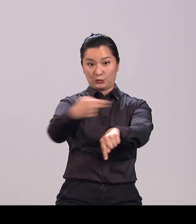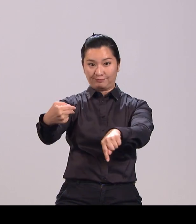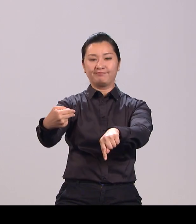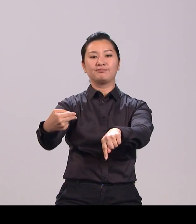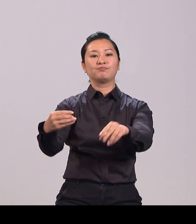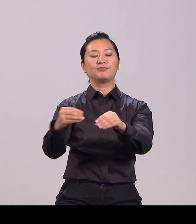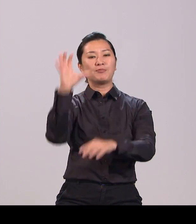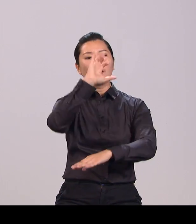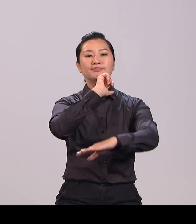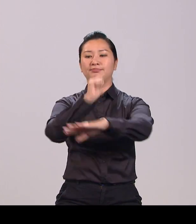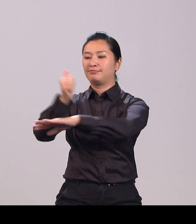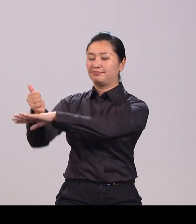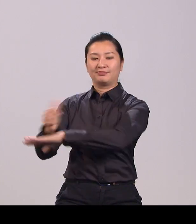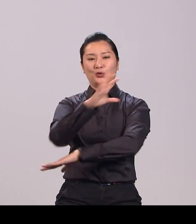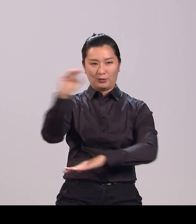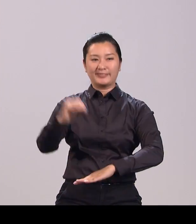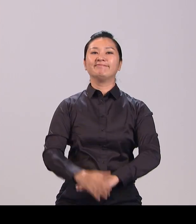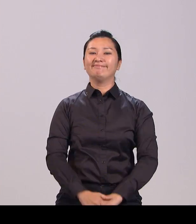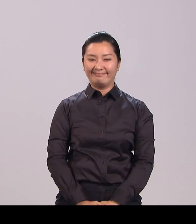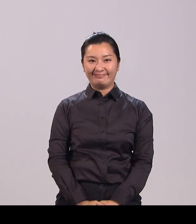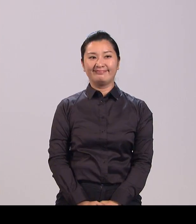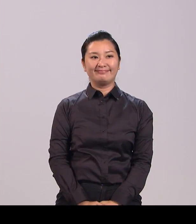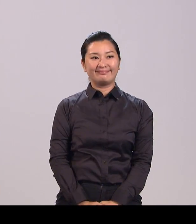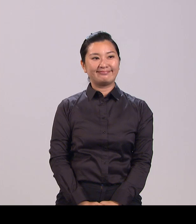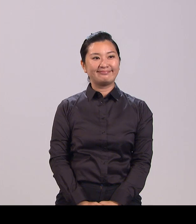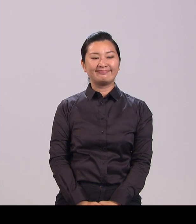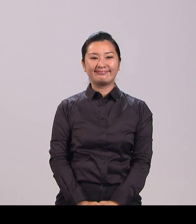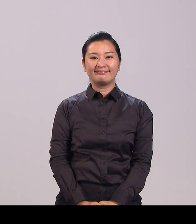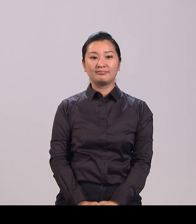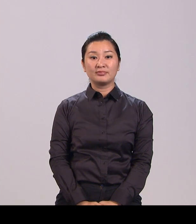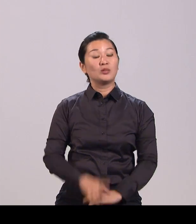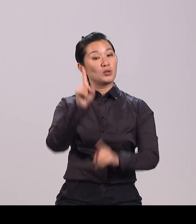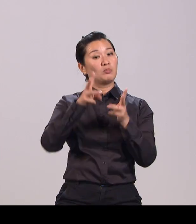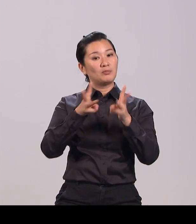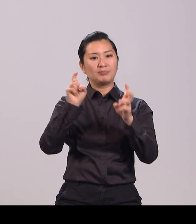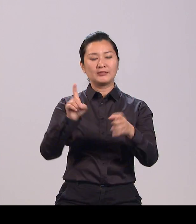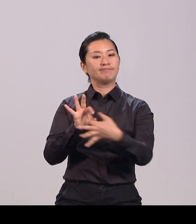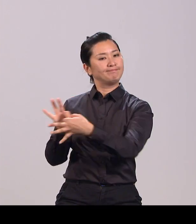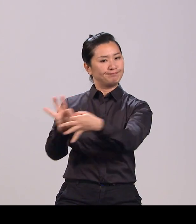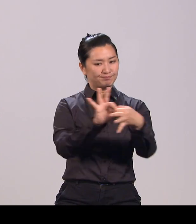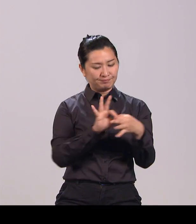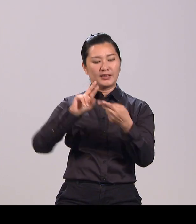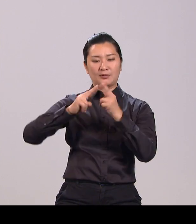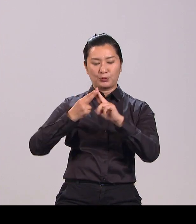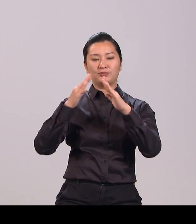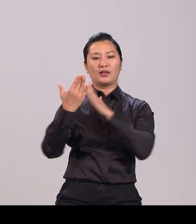One urgent issue where we have to cooperate with our neighbours is terrorism. It's on our minds now.